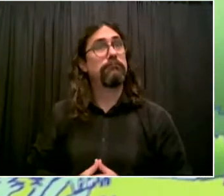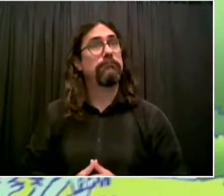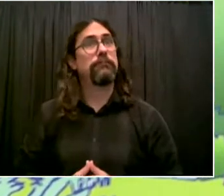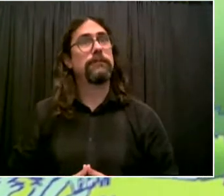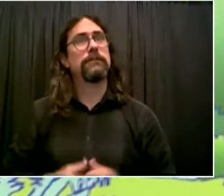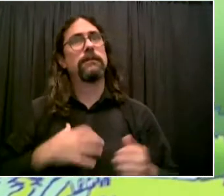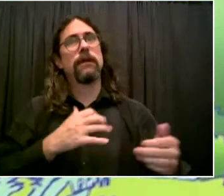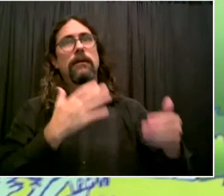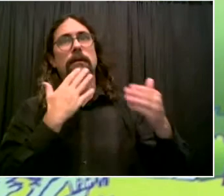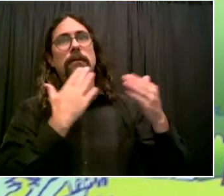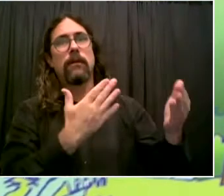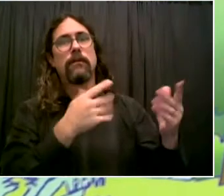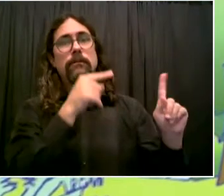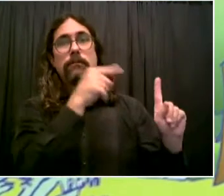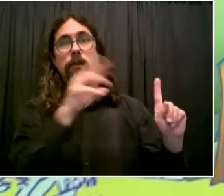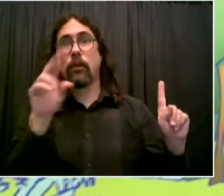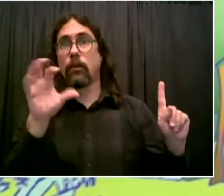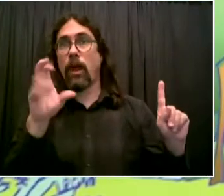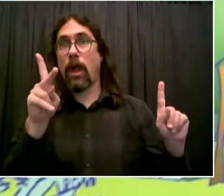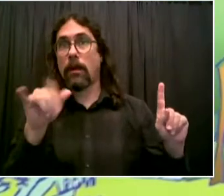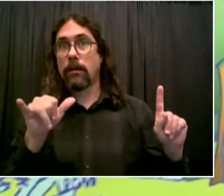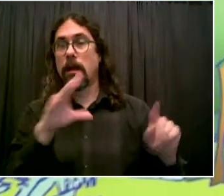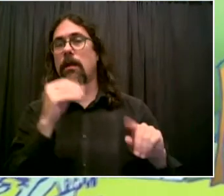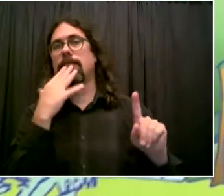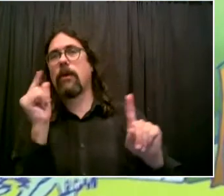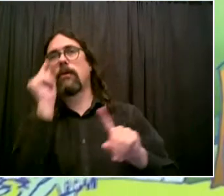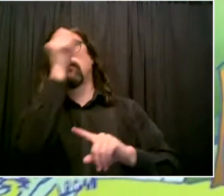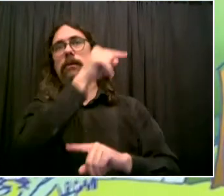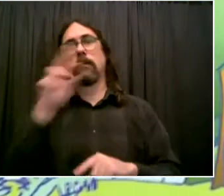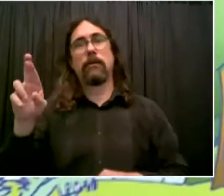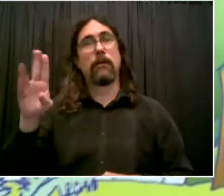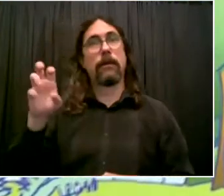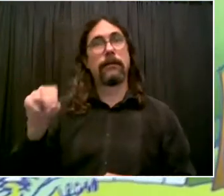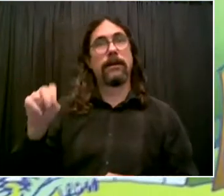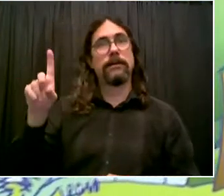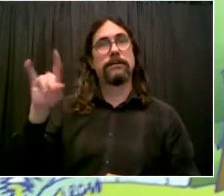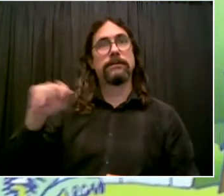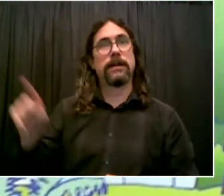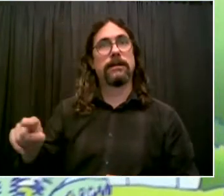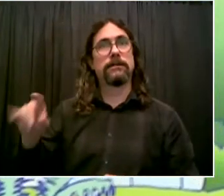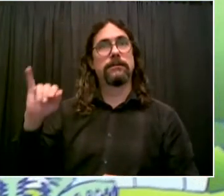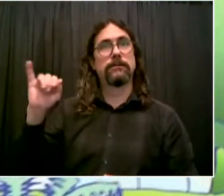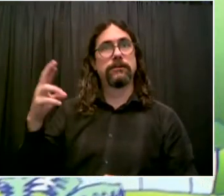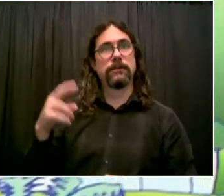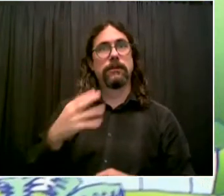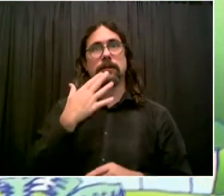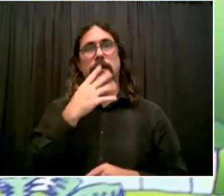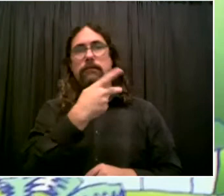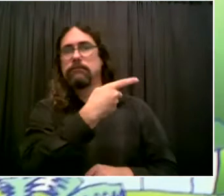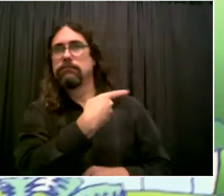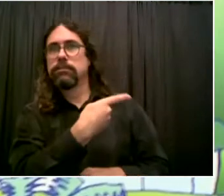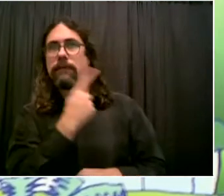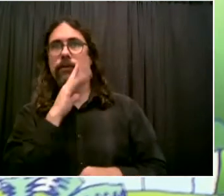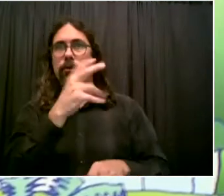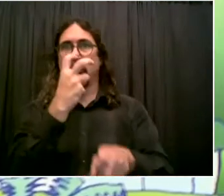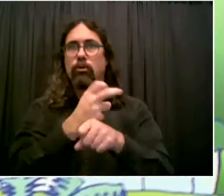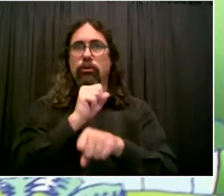CULTURE OUT. I WANT TO THANK YOU ROCKY FOR MAKING THIS HAPPEN AND BOROUGH PRESIDENT RUBEN DIAZ JR., YOU NEED TO